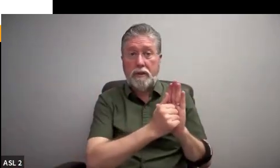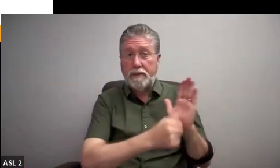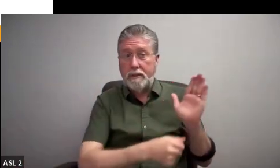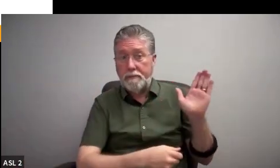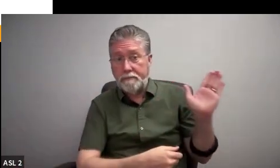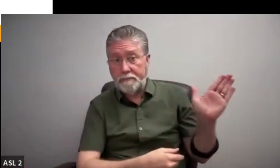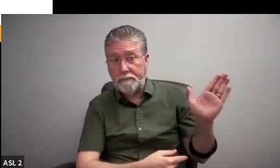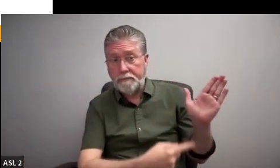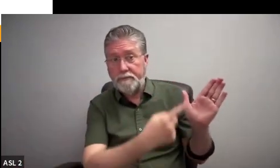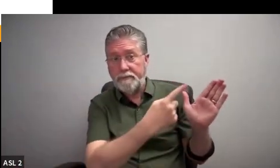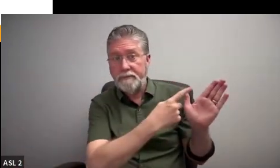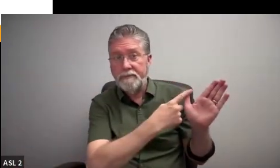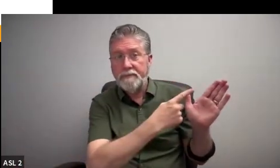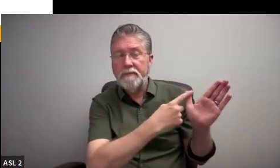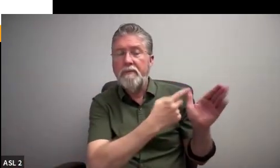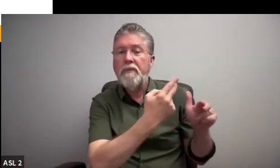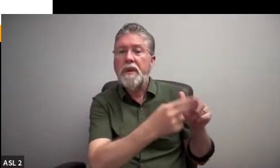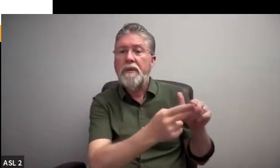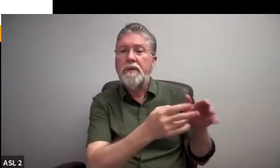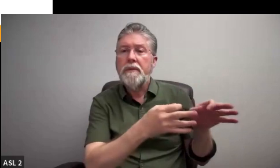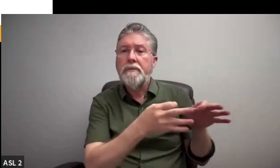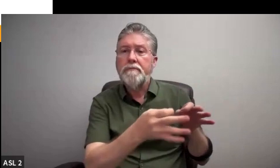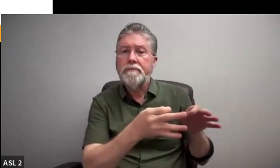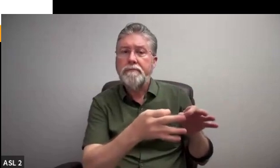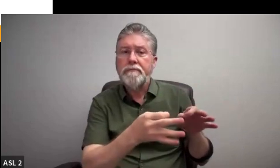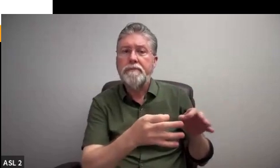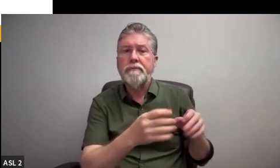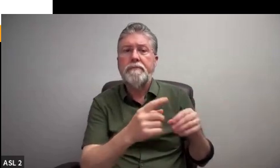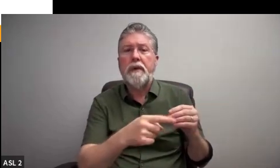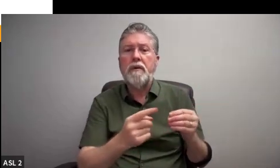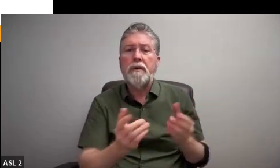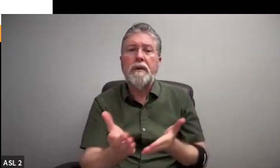We'll start by briefly discussing the information collection as it relates to